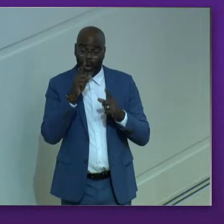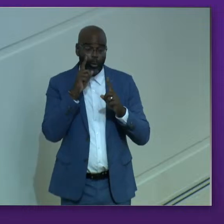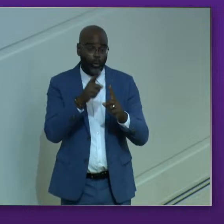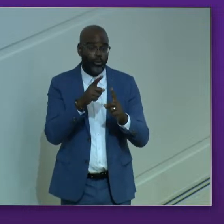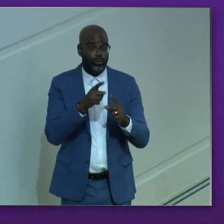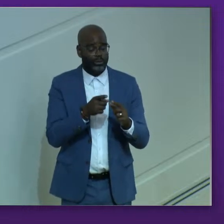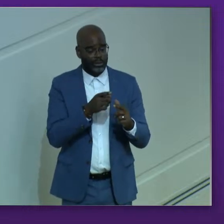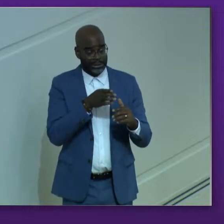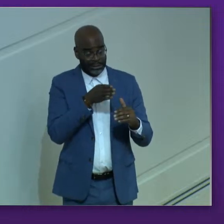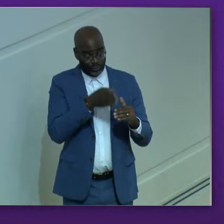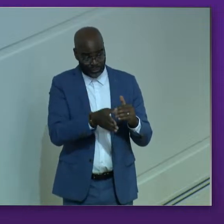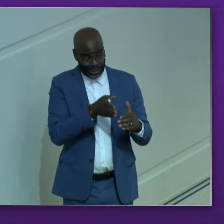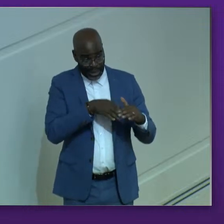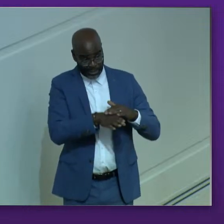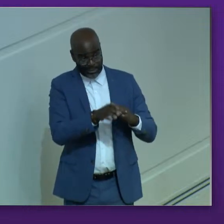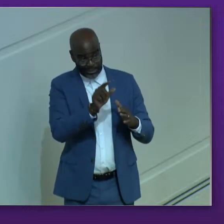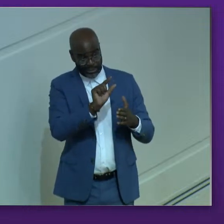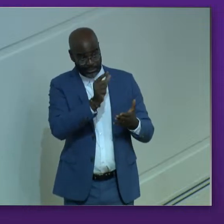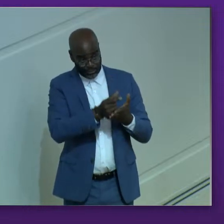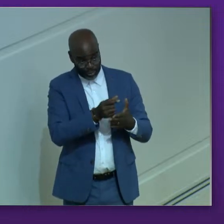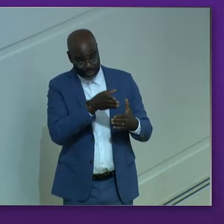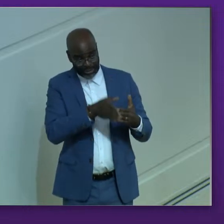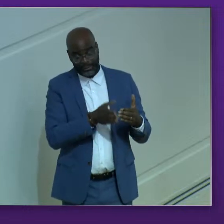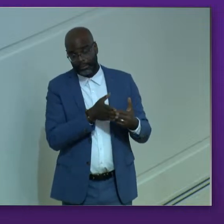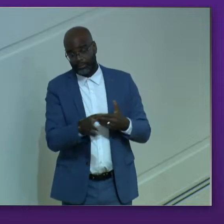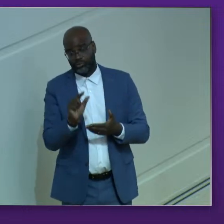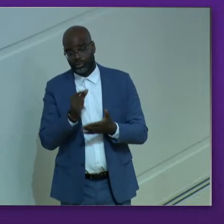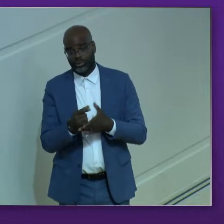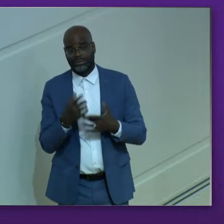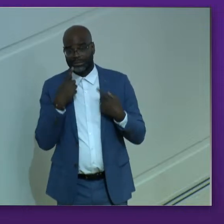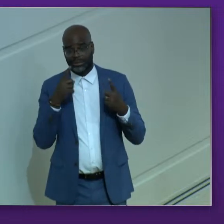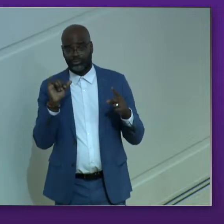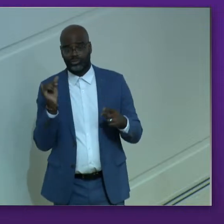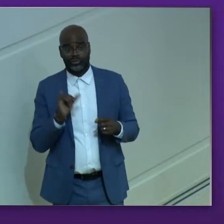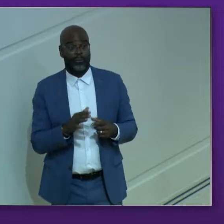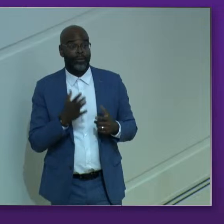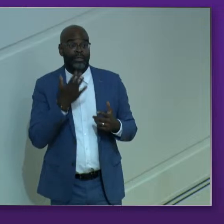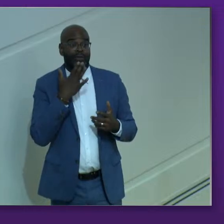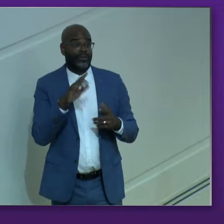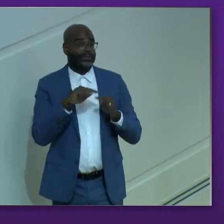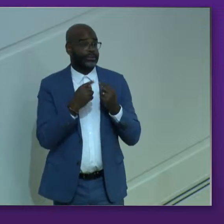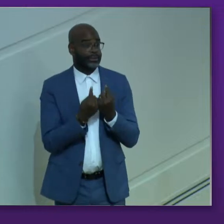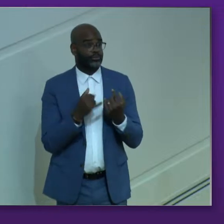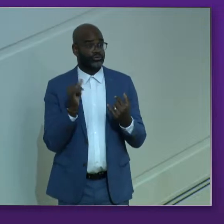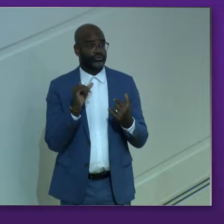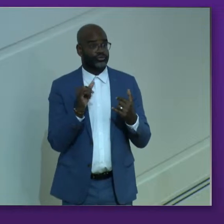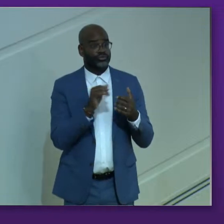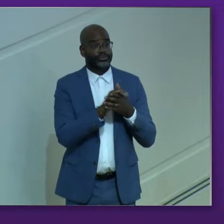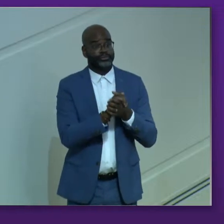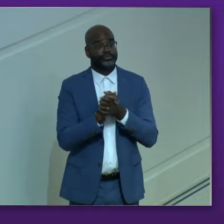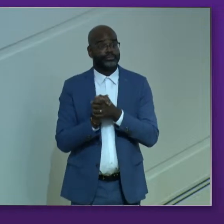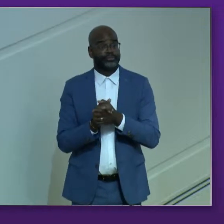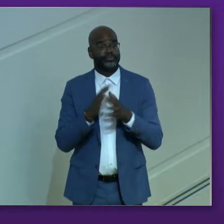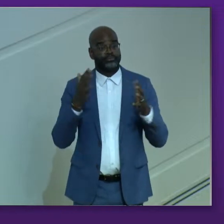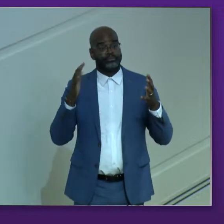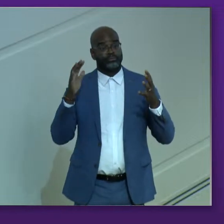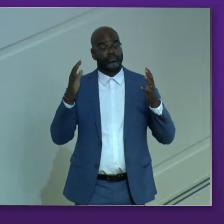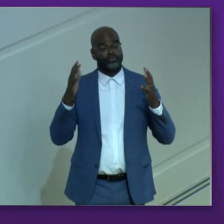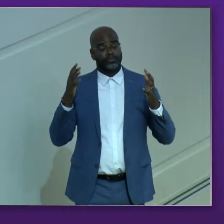BUSINESS LEADERS SHARED THEIR ENTREPRENEURIAL JOURNEYS IN A PANEL DISCUSSION FOSTERING A